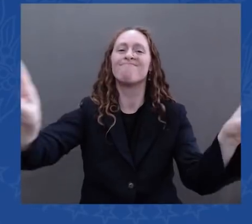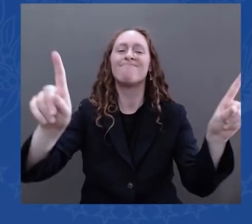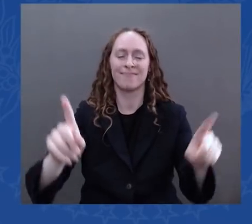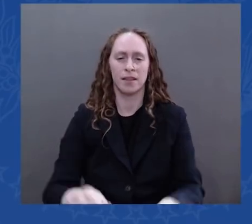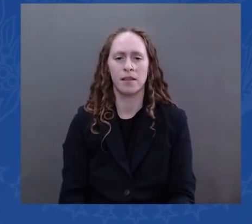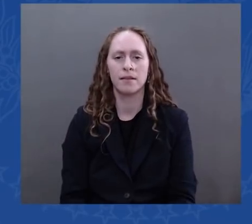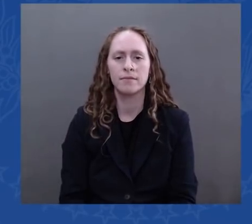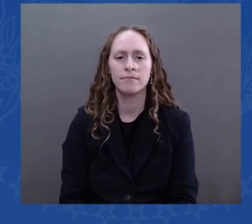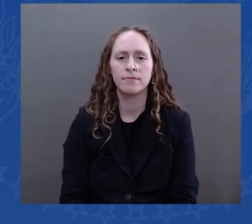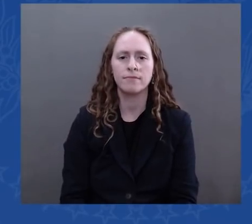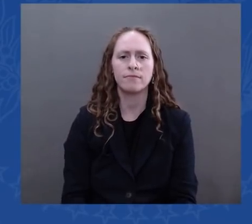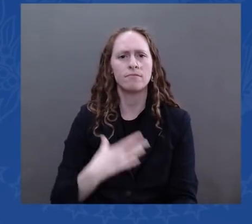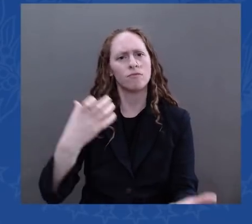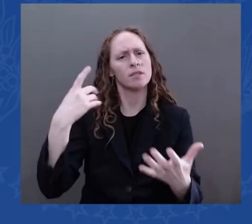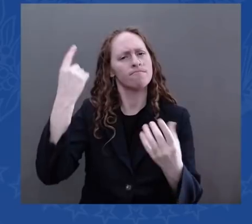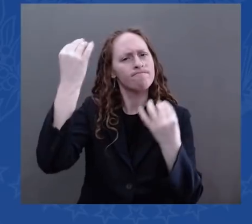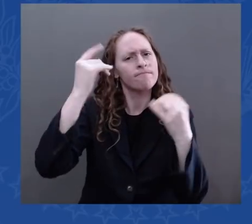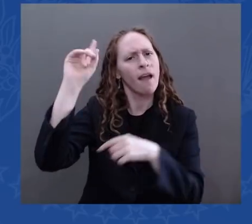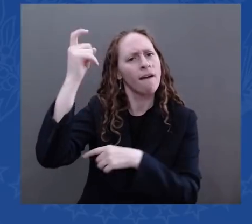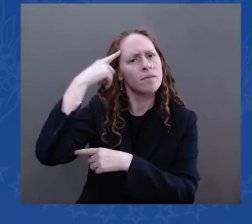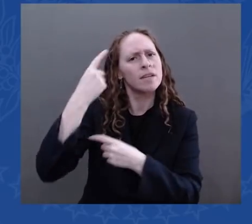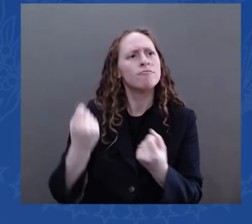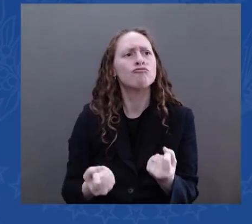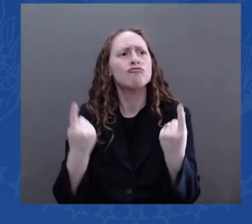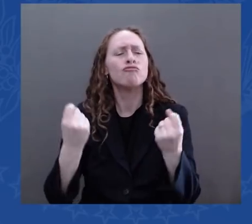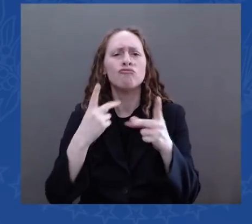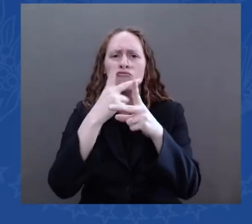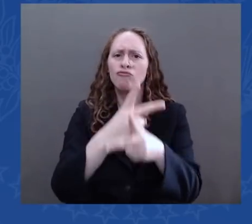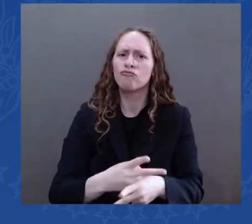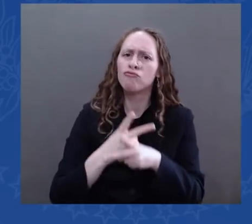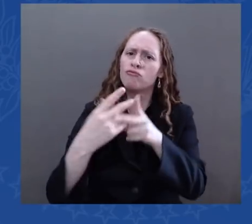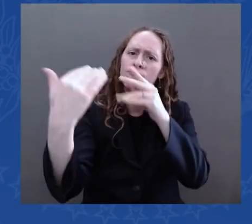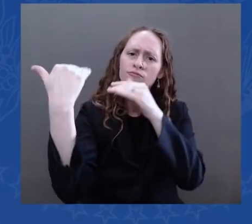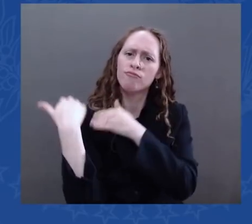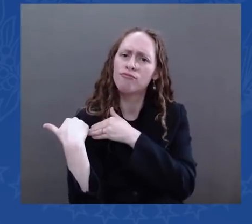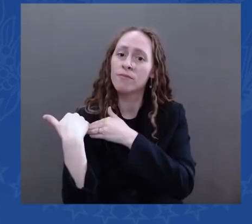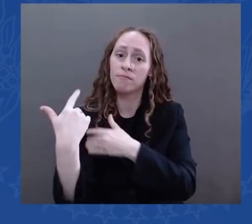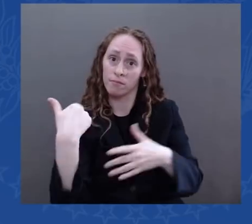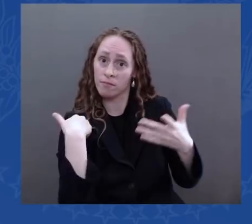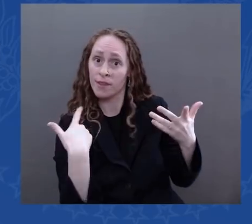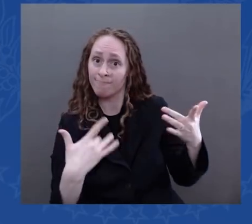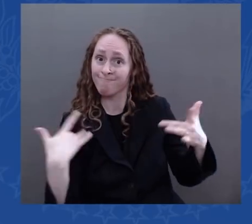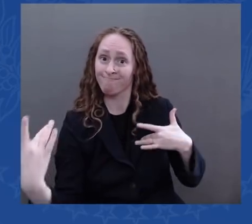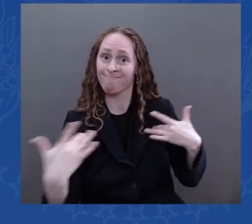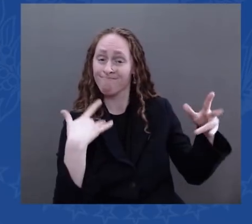So I look forward to working with members of Congress -- Democrats, Republicans, and independents -- to deliver this budget